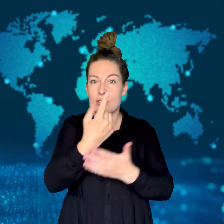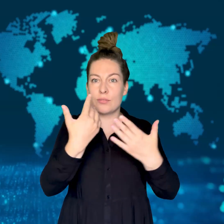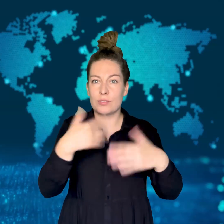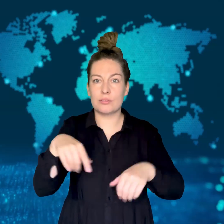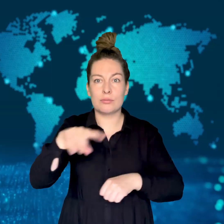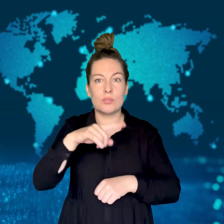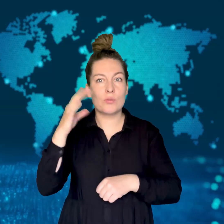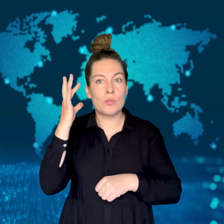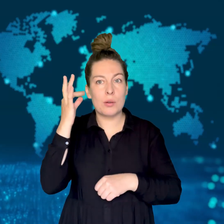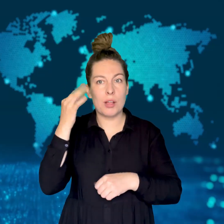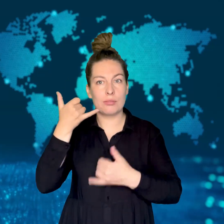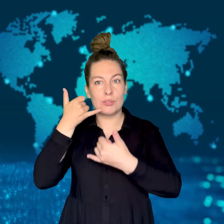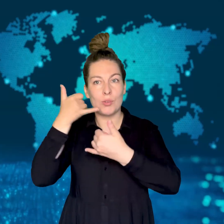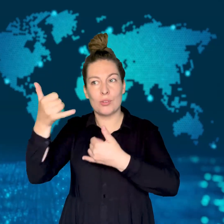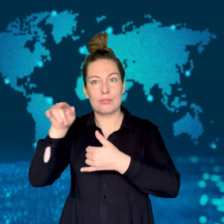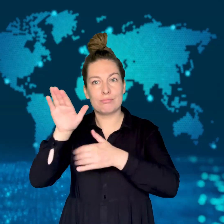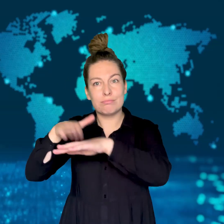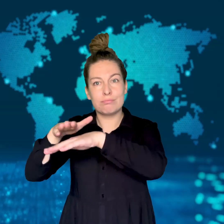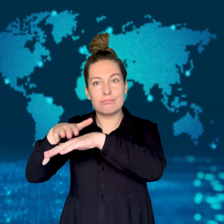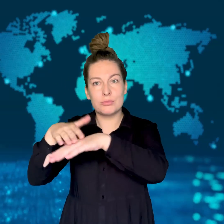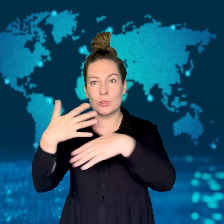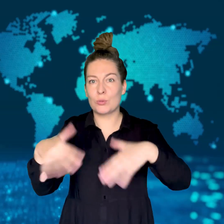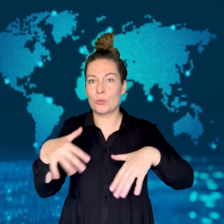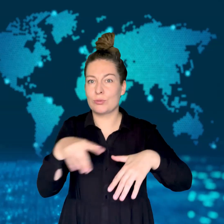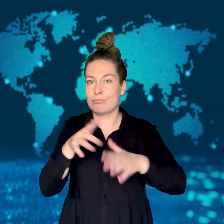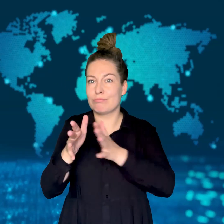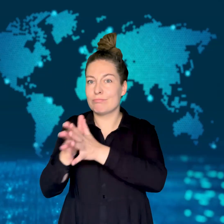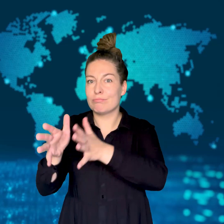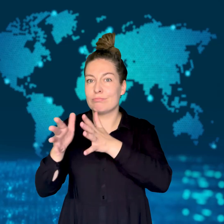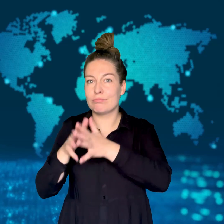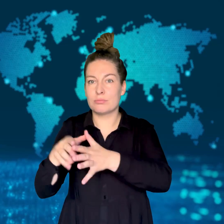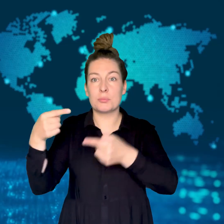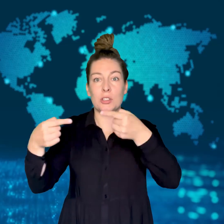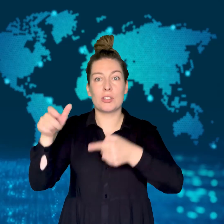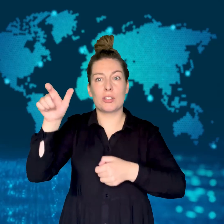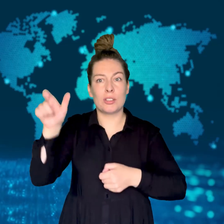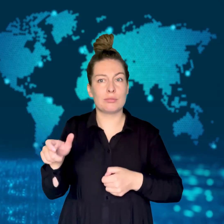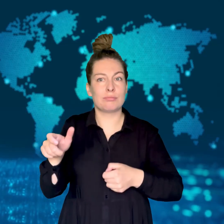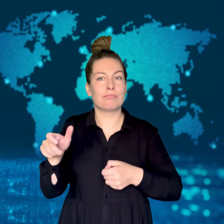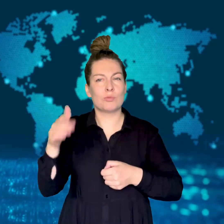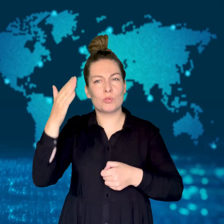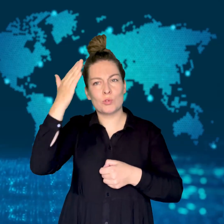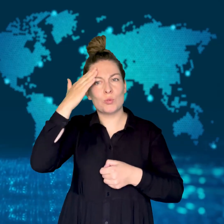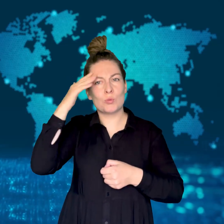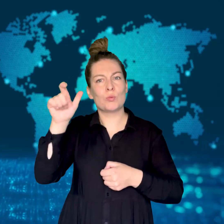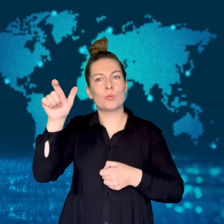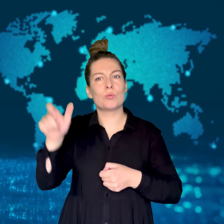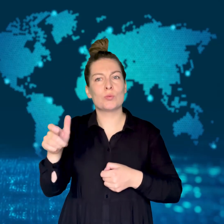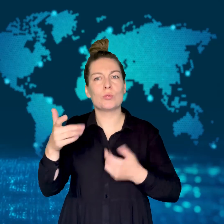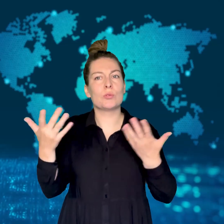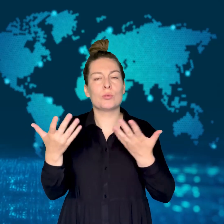She is known for ending "period shaming" and has helped implement